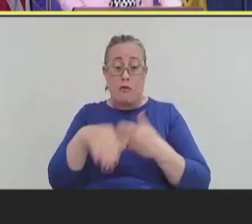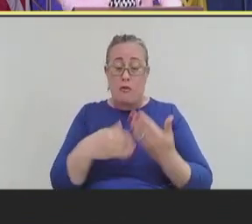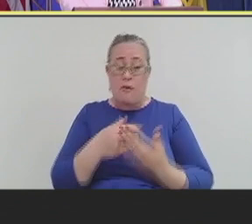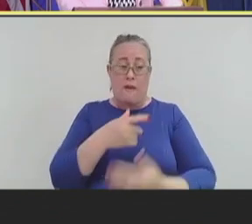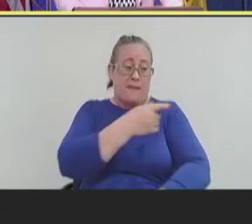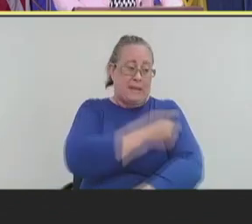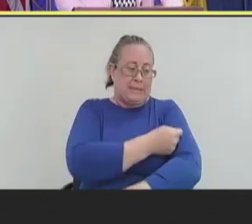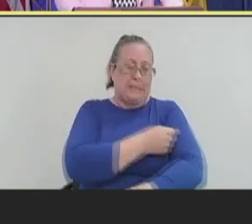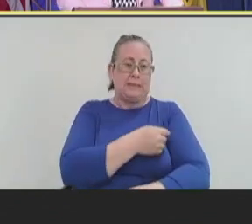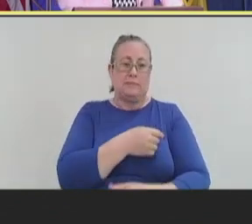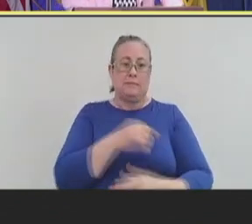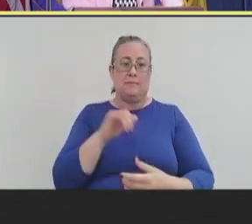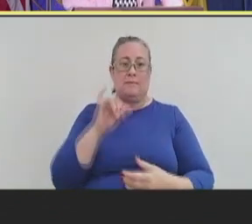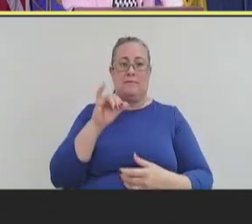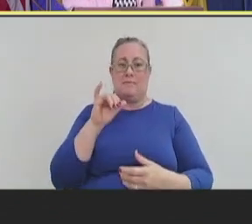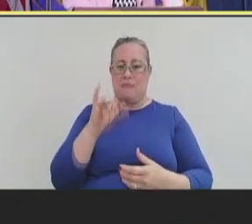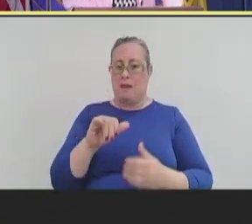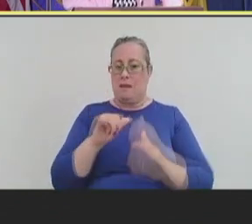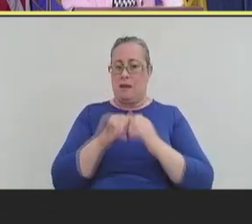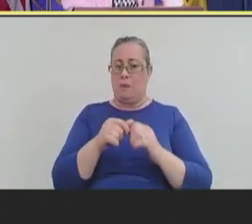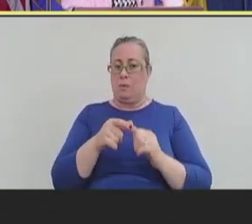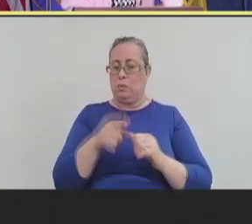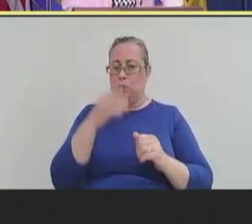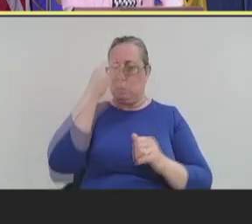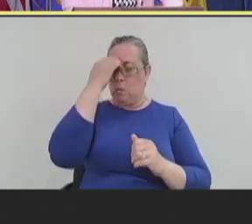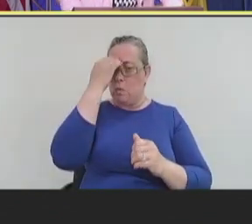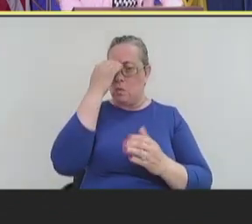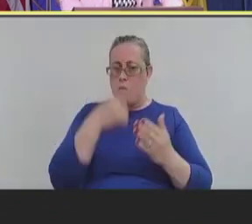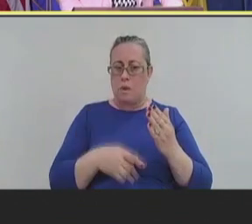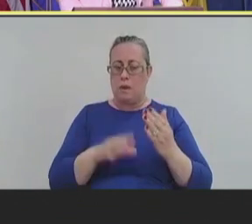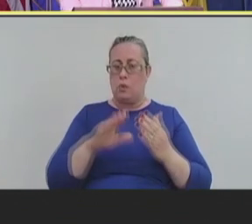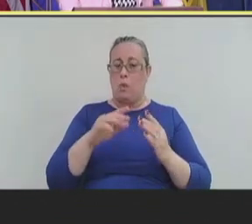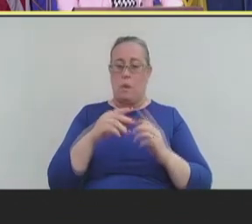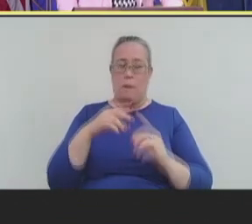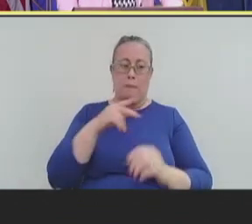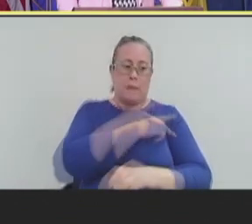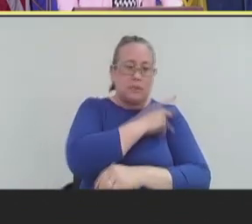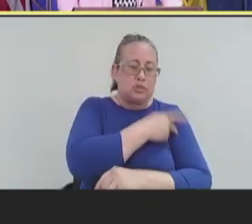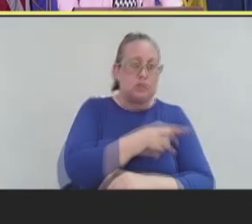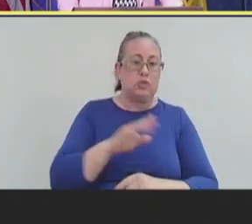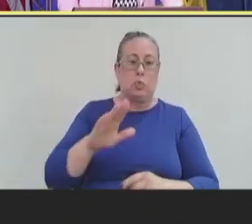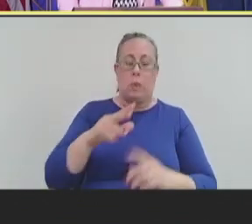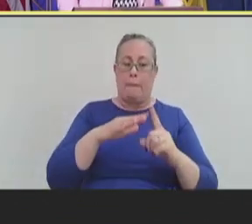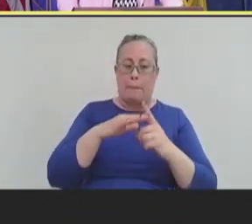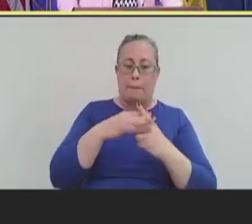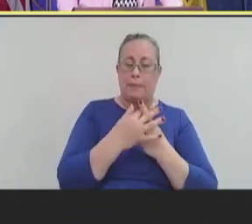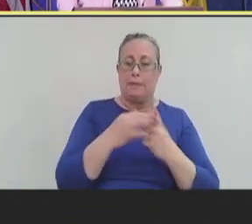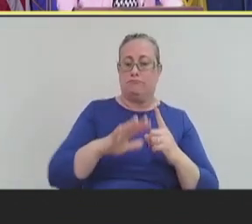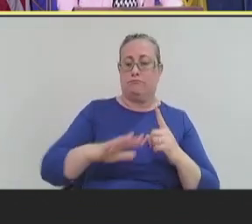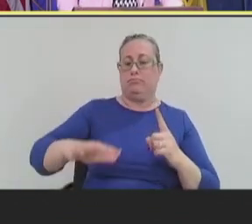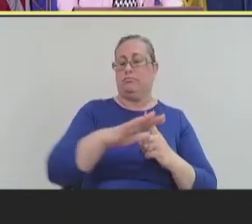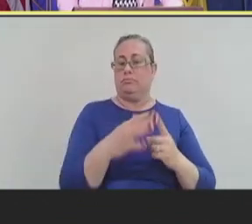what your patients and your population look like and what resources they might need where you can